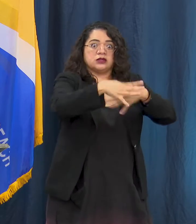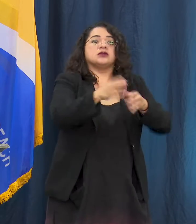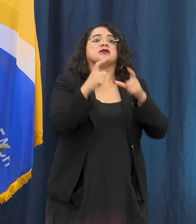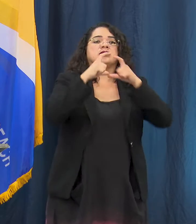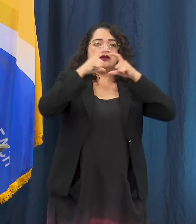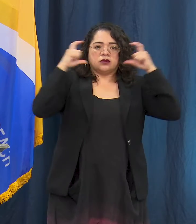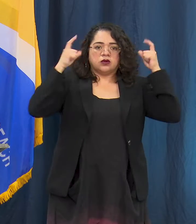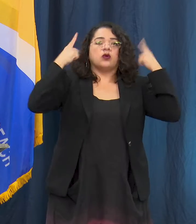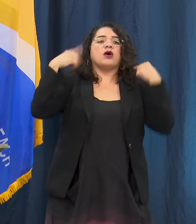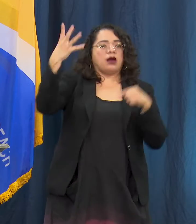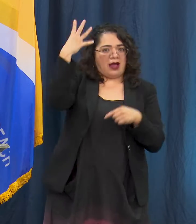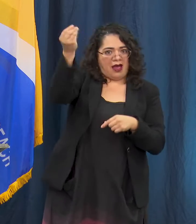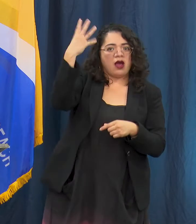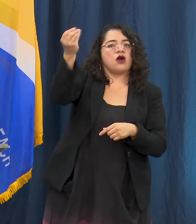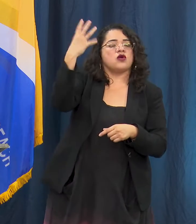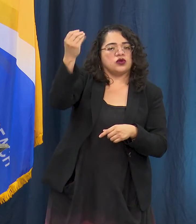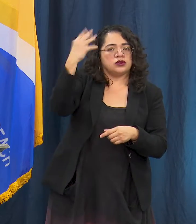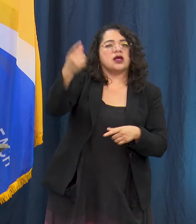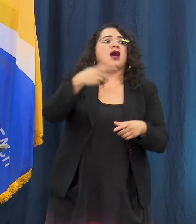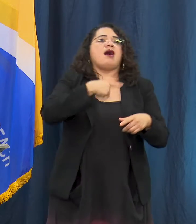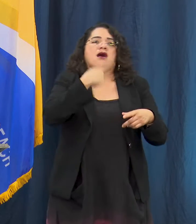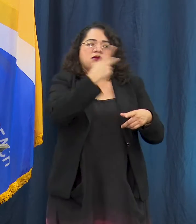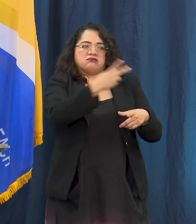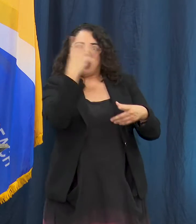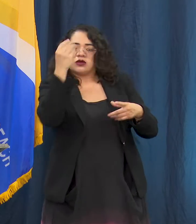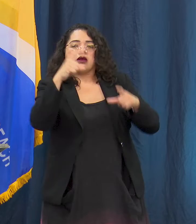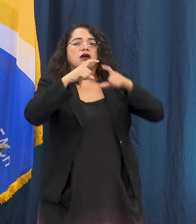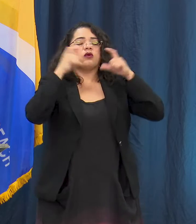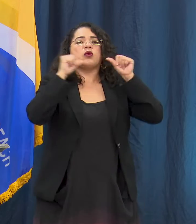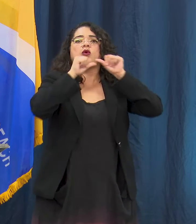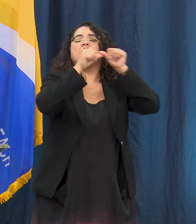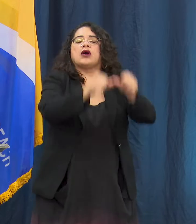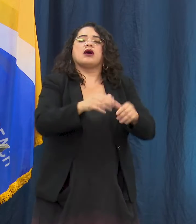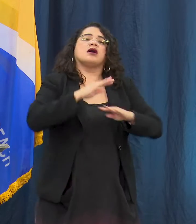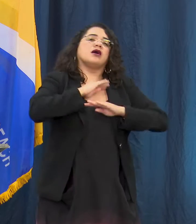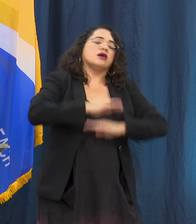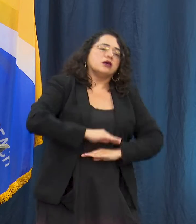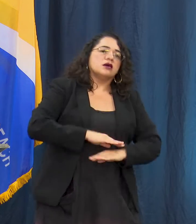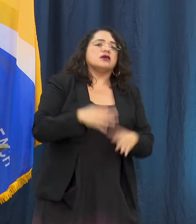Cheers to you and that can reduce the risk of transmission.